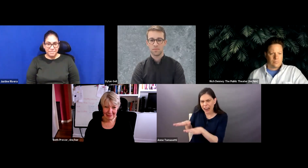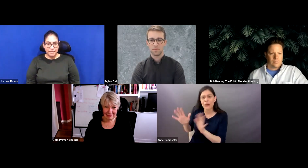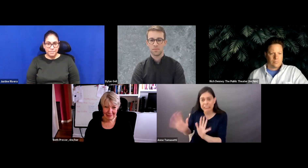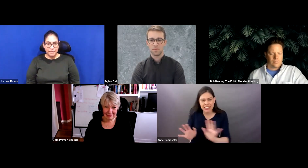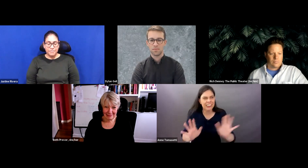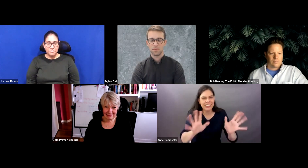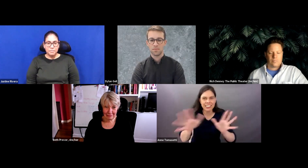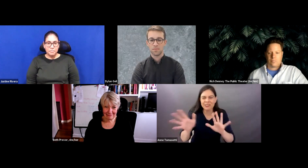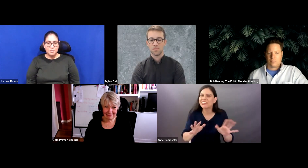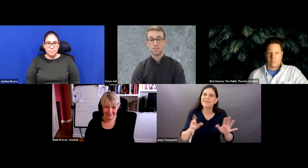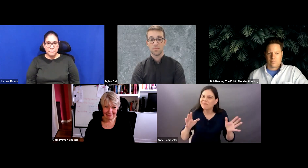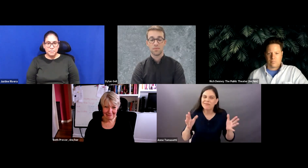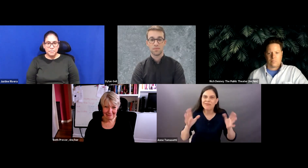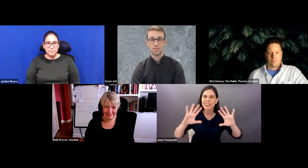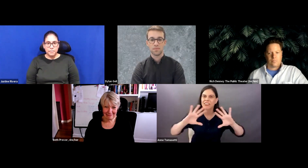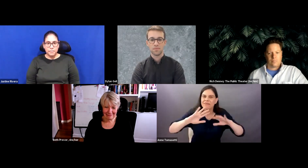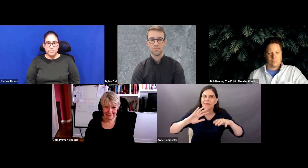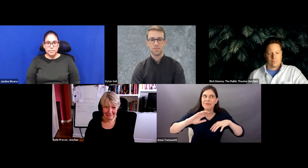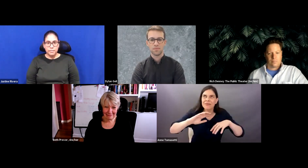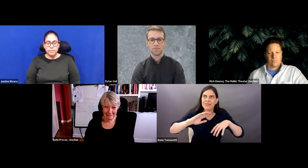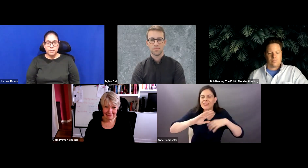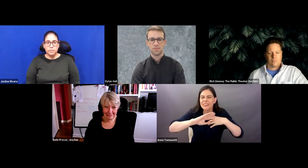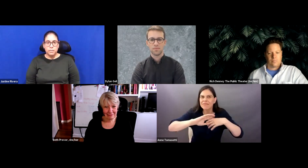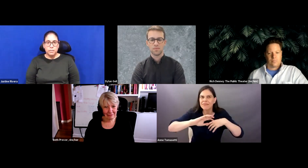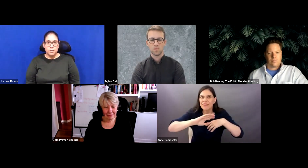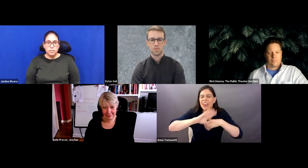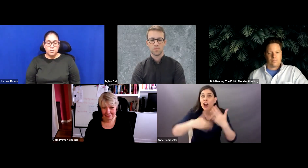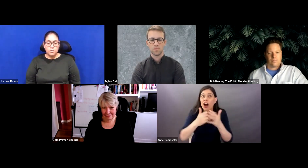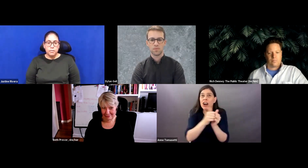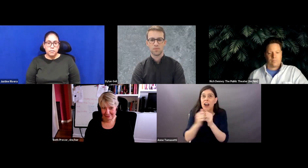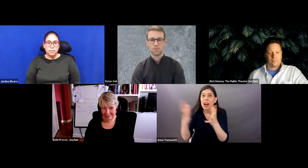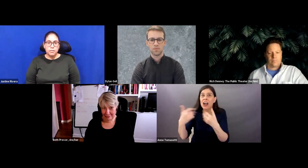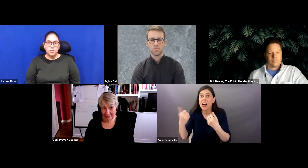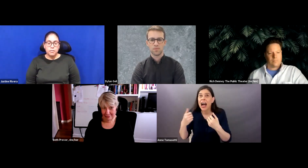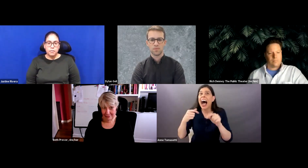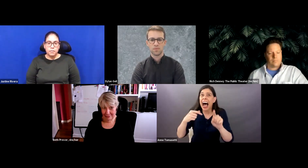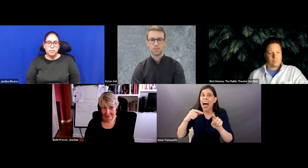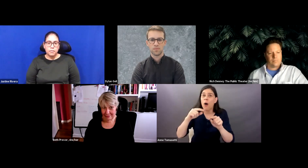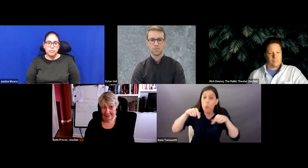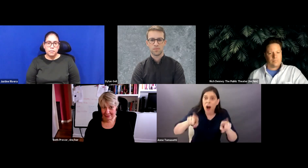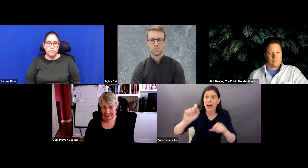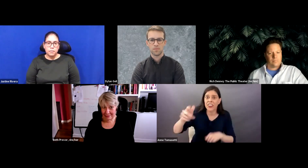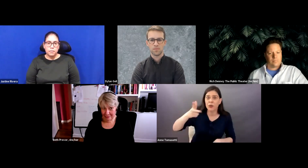bit, and we had to kind of reel it in and bring it back. But we were able to work it out, and we got the piece that we wanted.